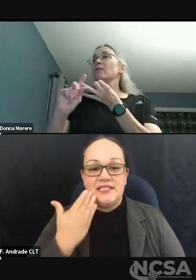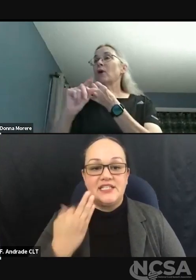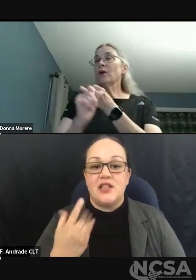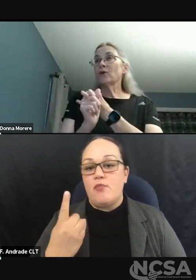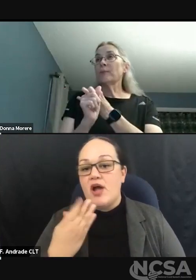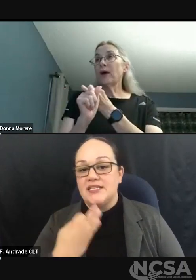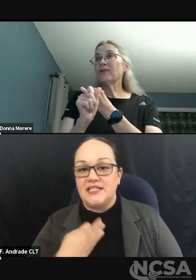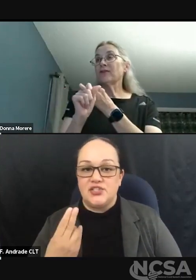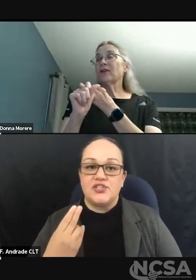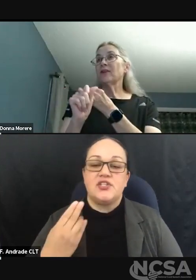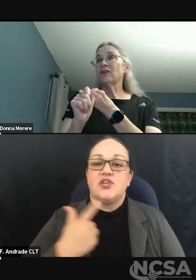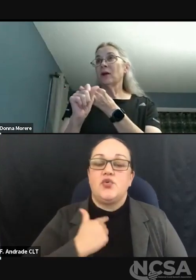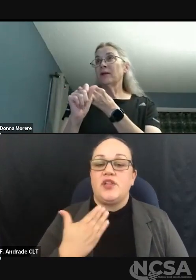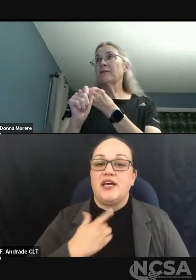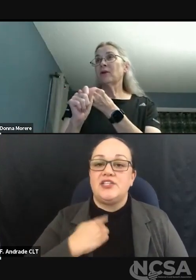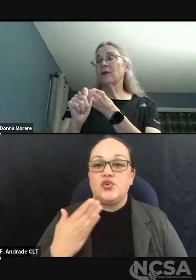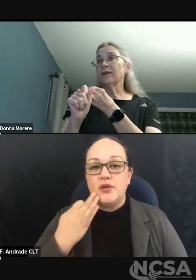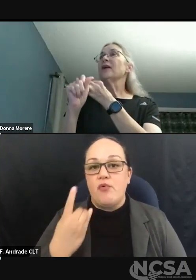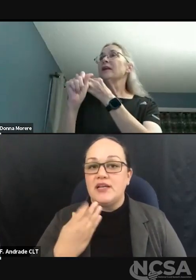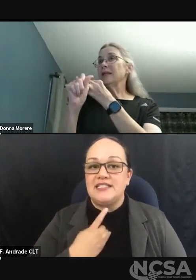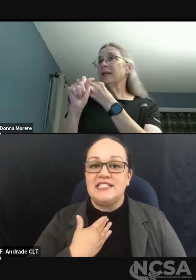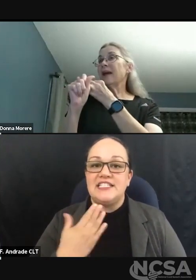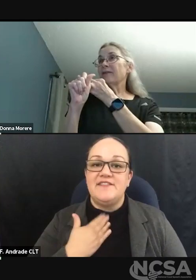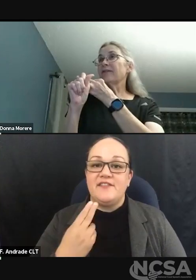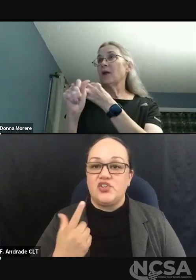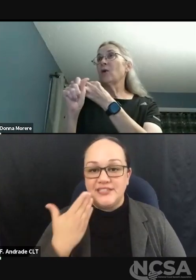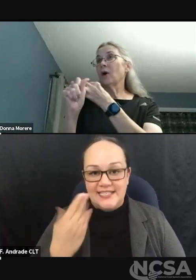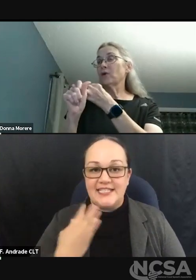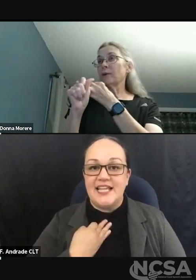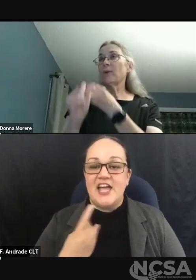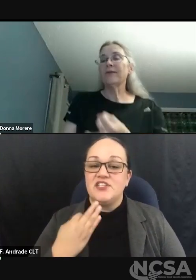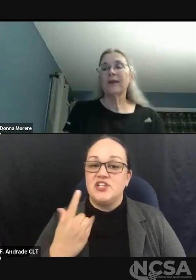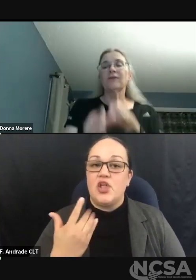with auditory processing difficulties tend to have slow auditory processing.